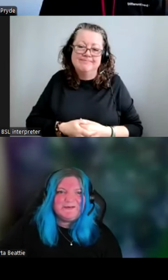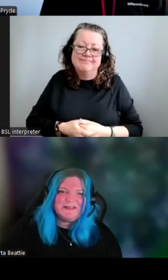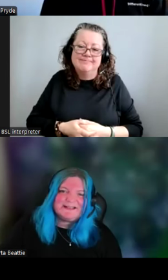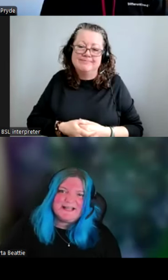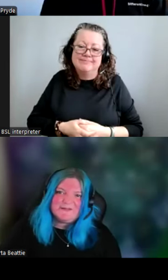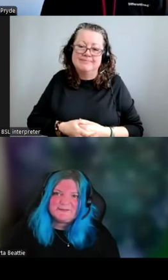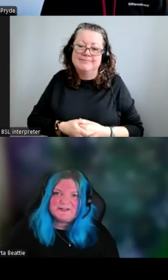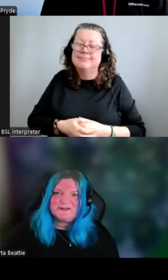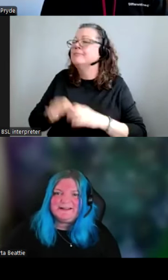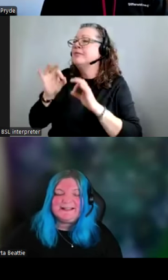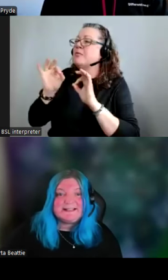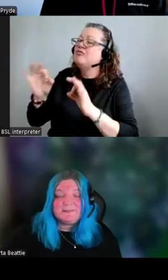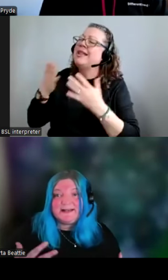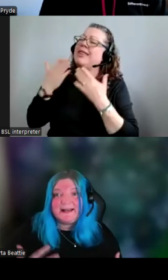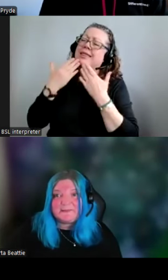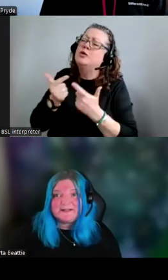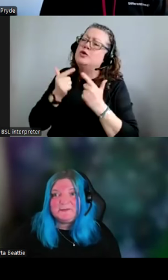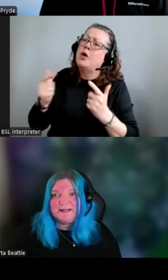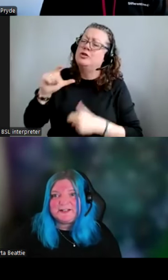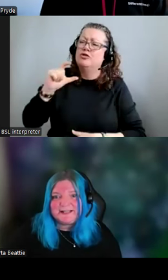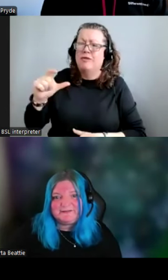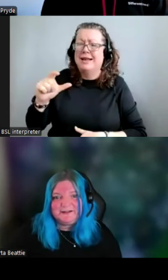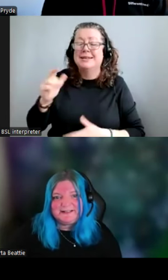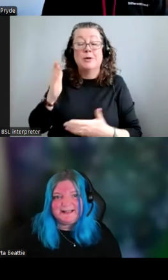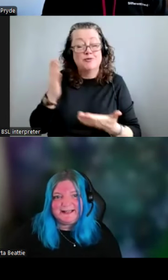Well, thanks ever so much, Craig. It's been an absolute pleasure to have you today